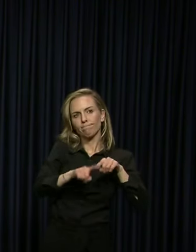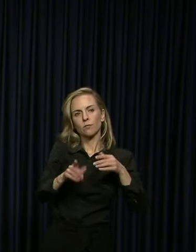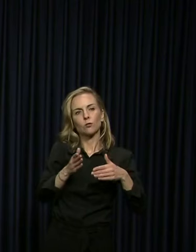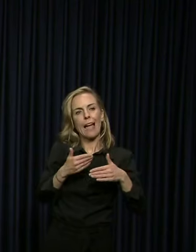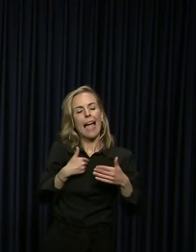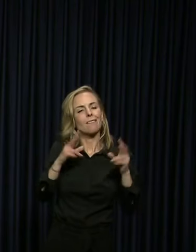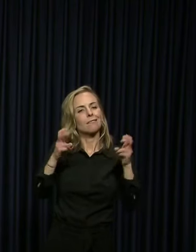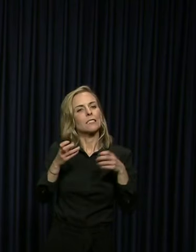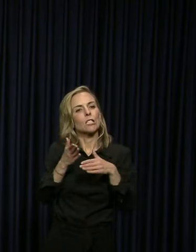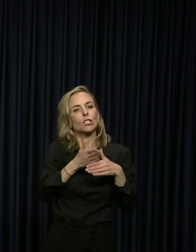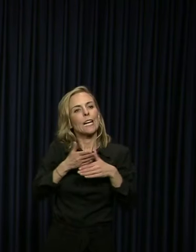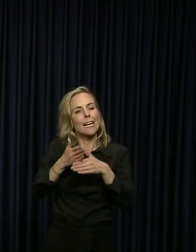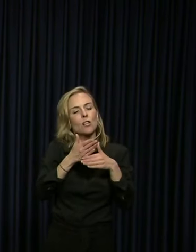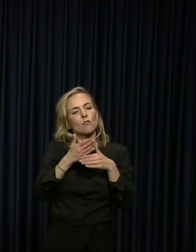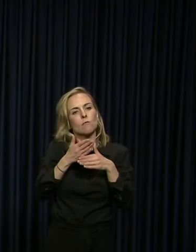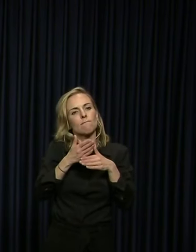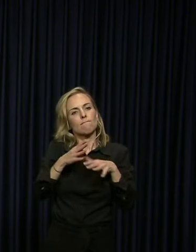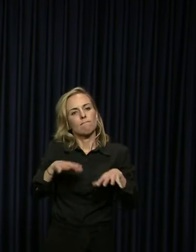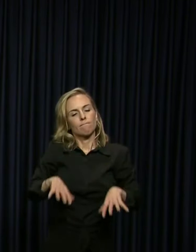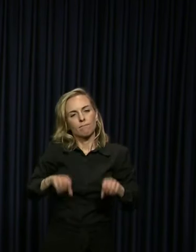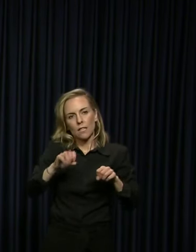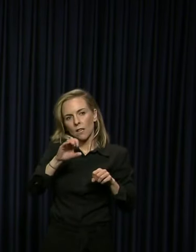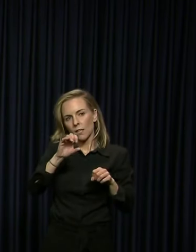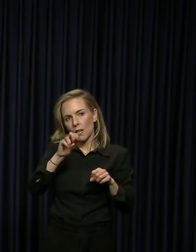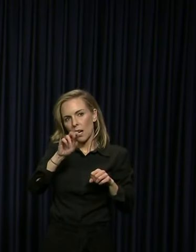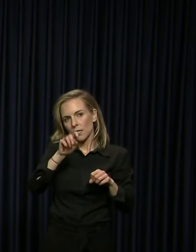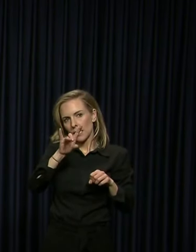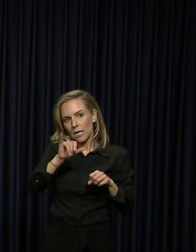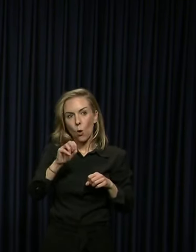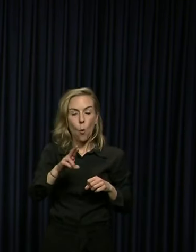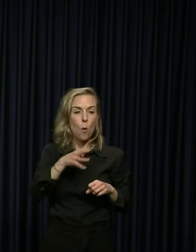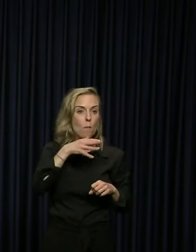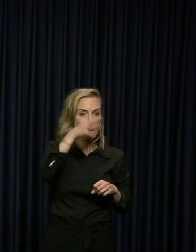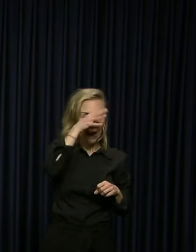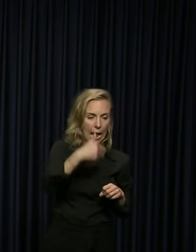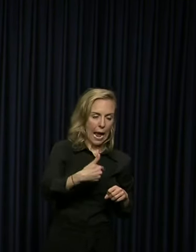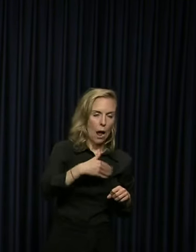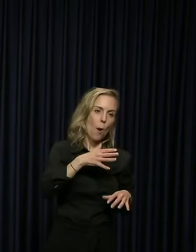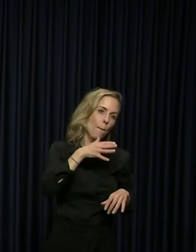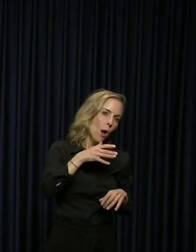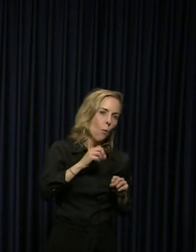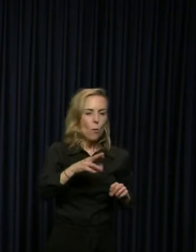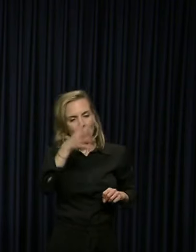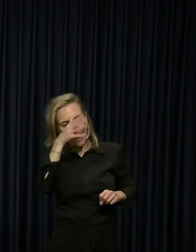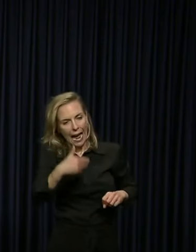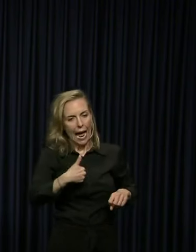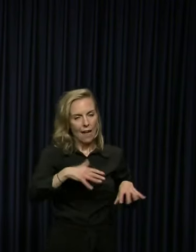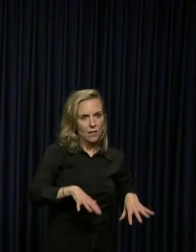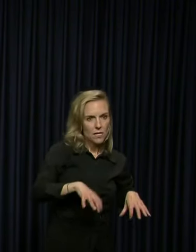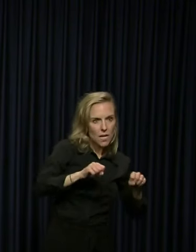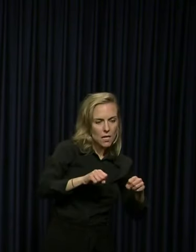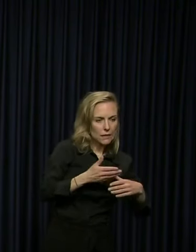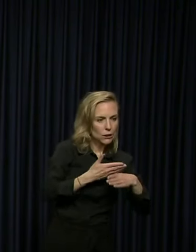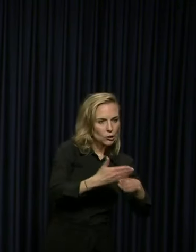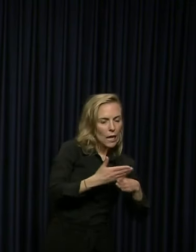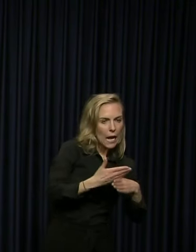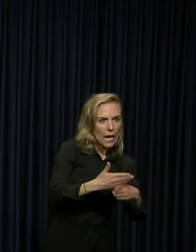YOU. A CLOSER BUBBLE. ALL OF OUR FIRST RESPONDERS WHOSE KIDS CAN STILL TO GO A